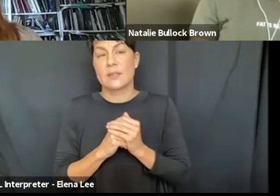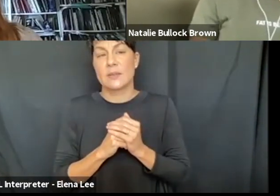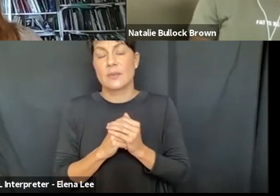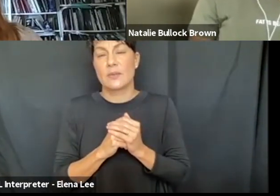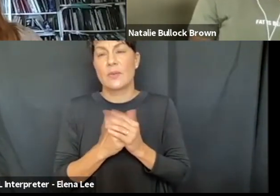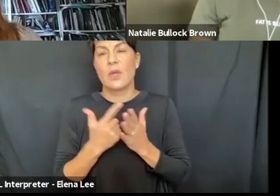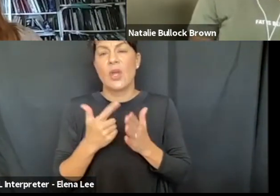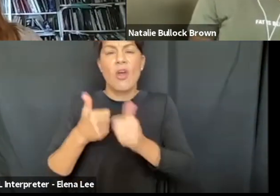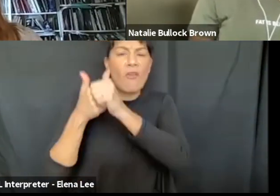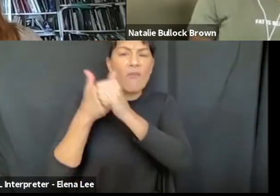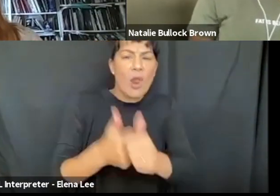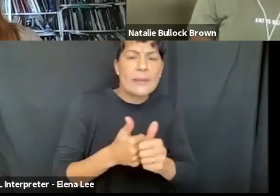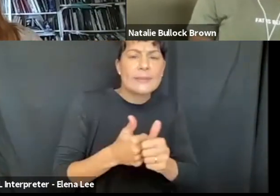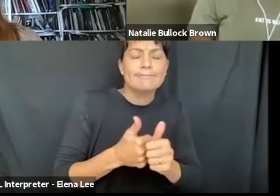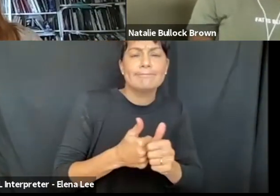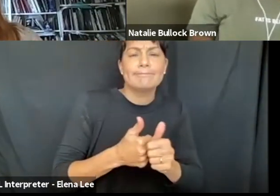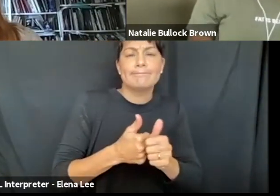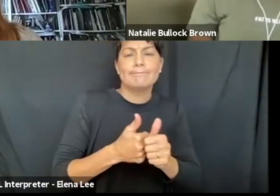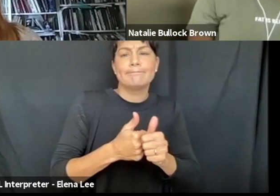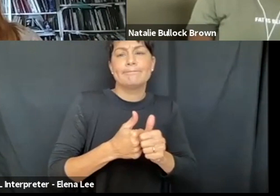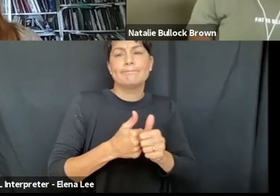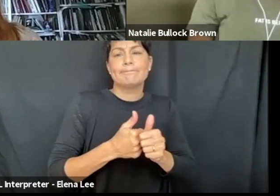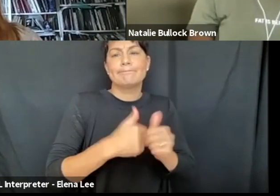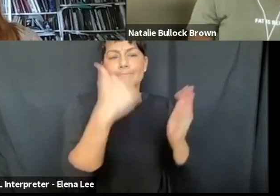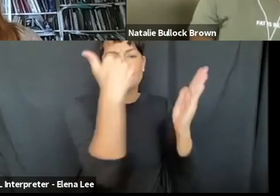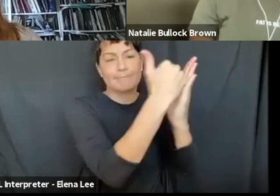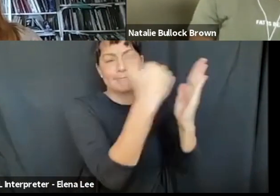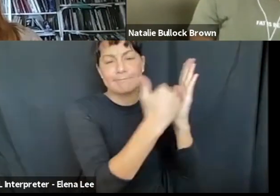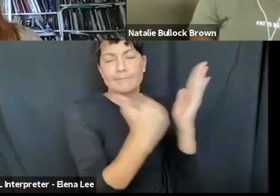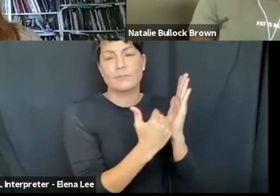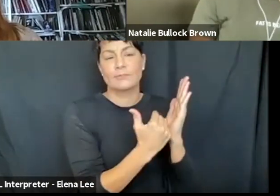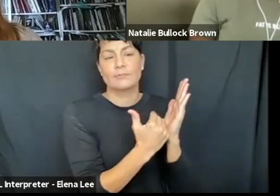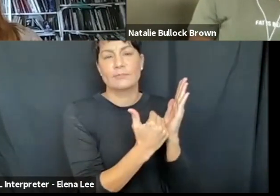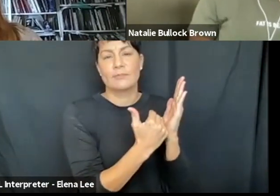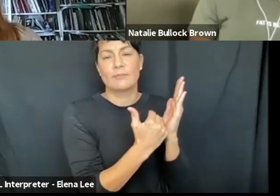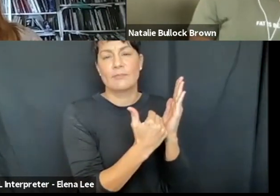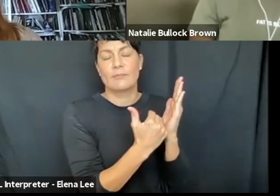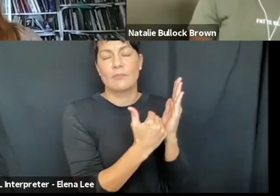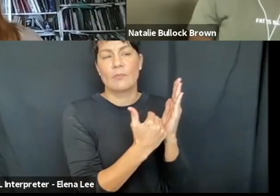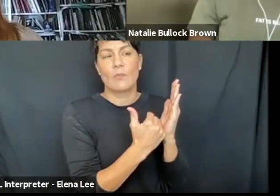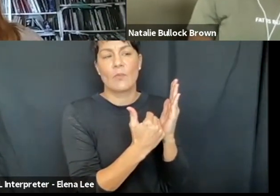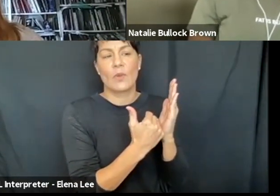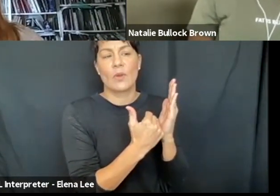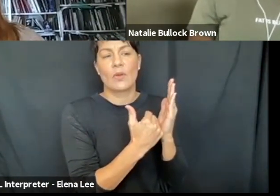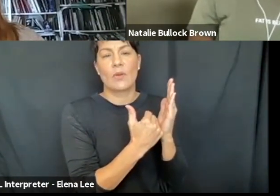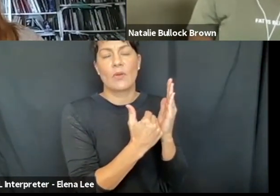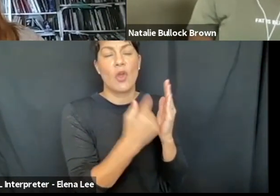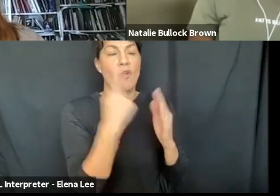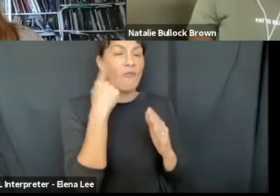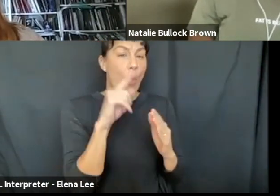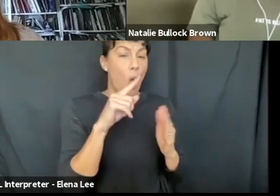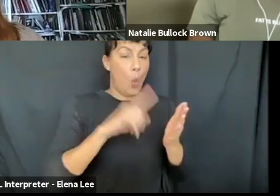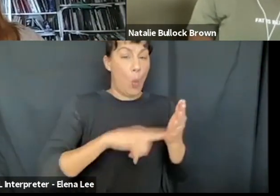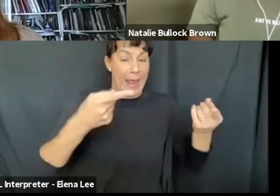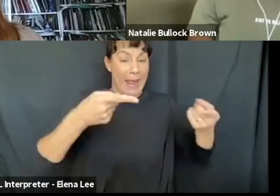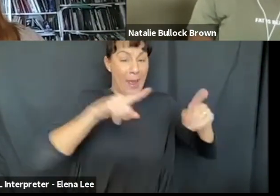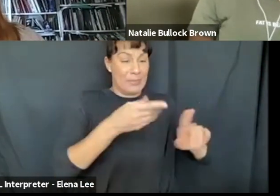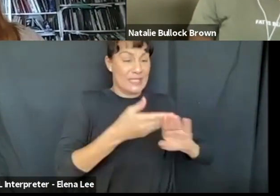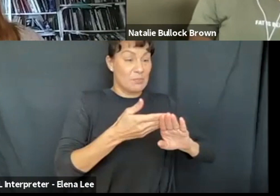is that it's not just up until the moment of air, but also what happens afterwards and knowing that this is going to be messy,